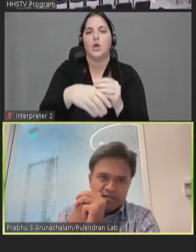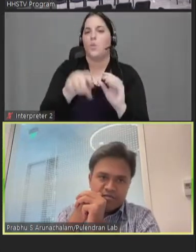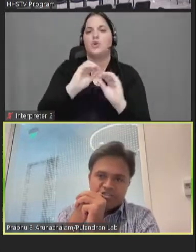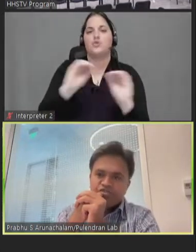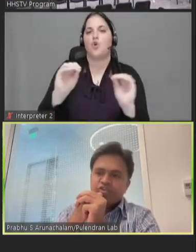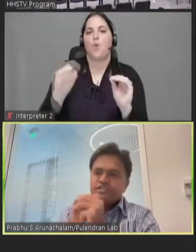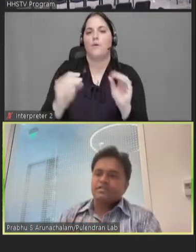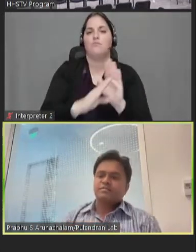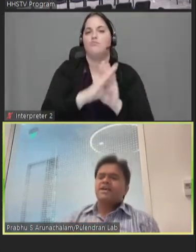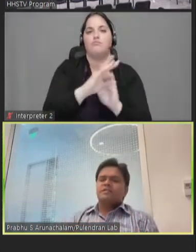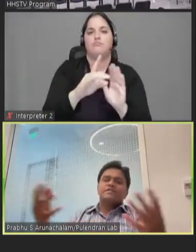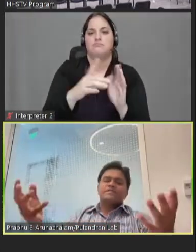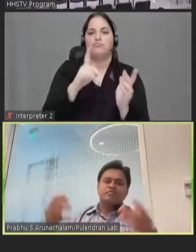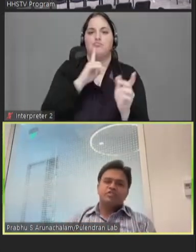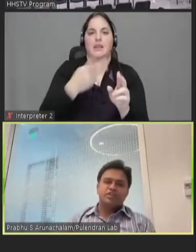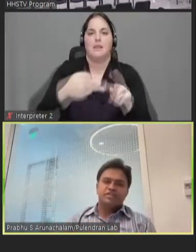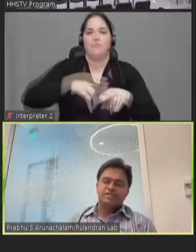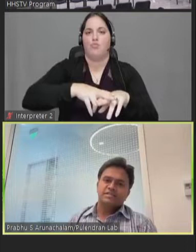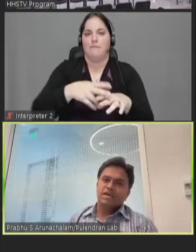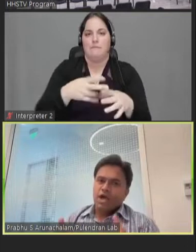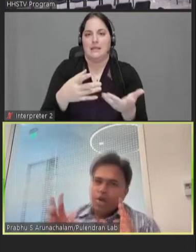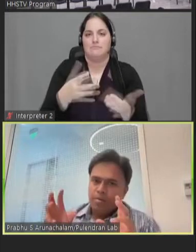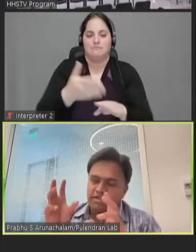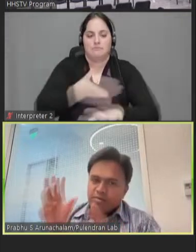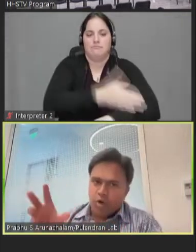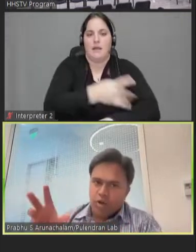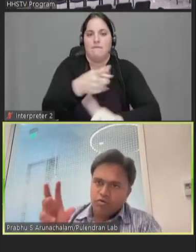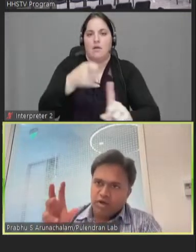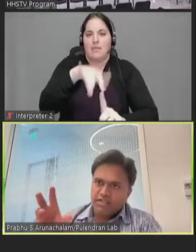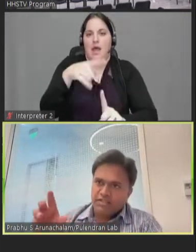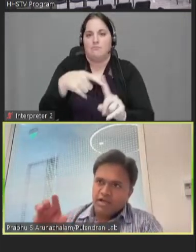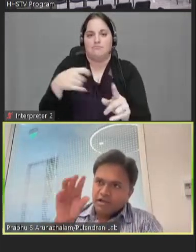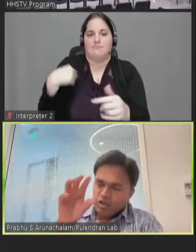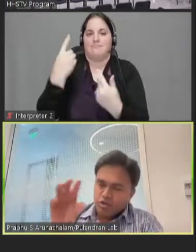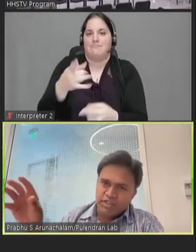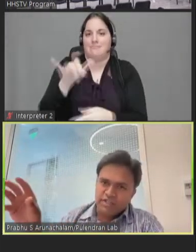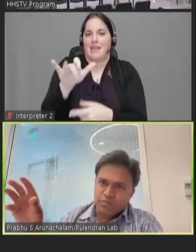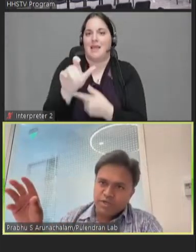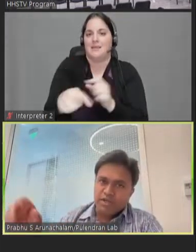The major reason -- there are several reasons. But it's important to understand during this period,